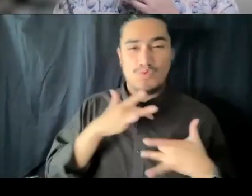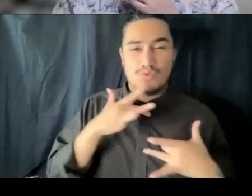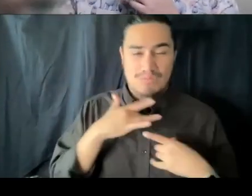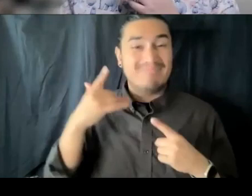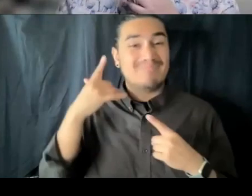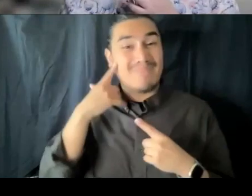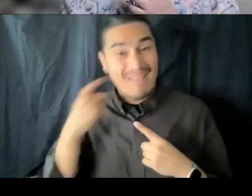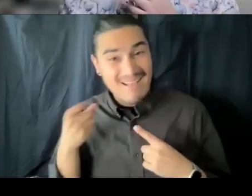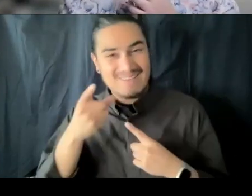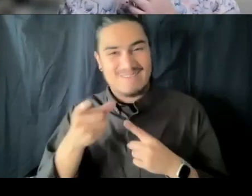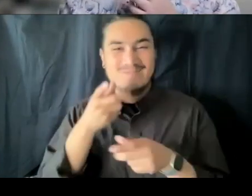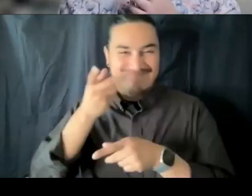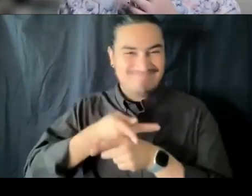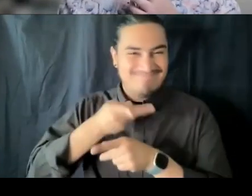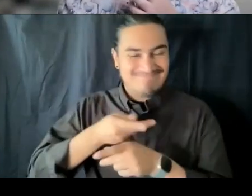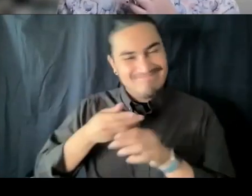through the way that you live your life.